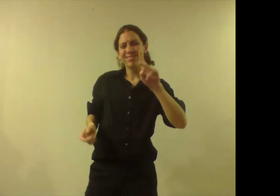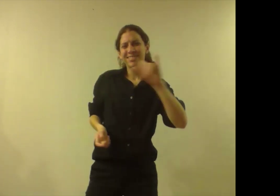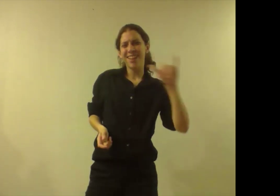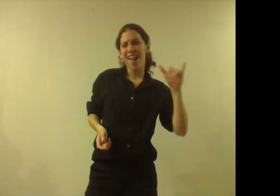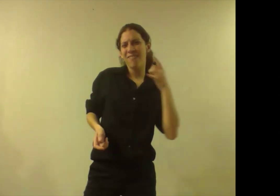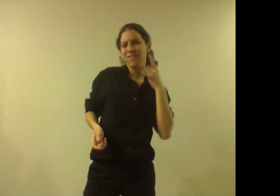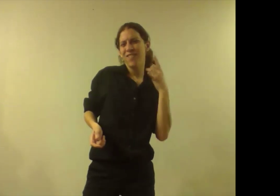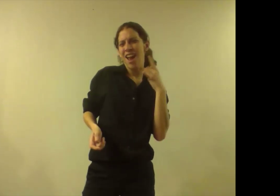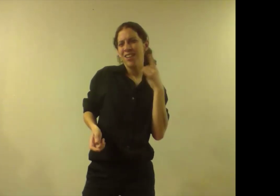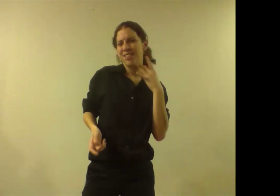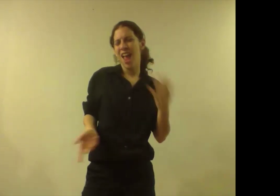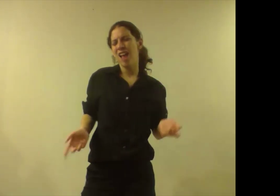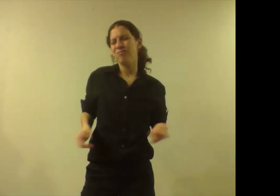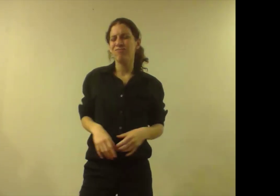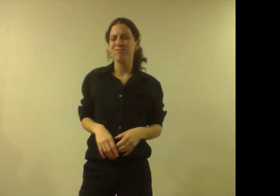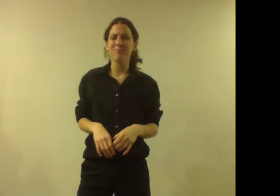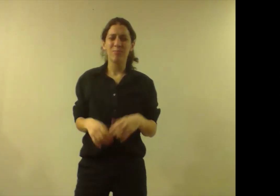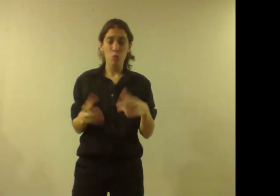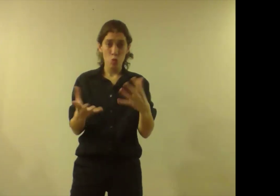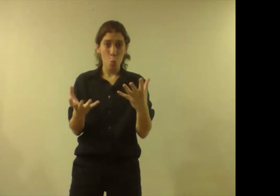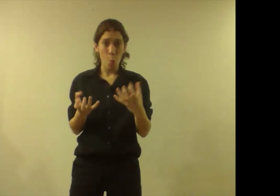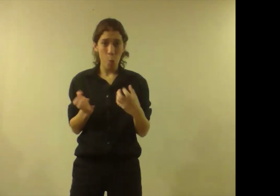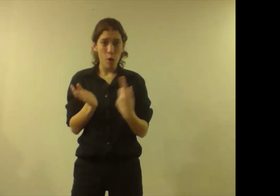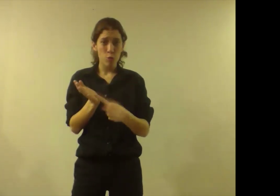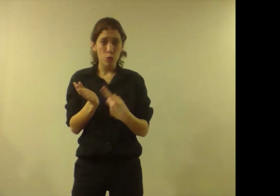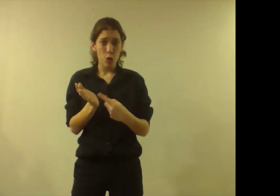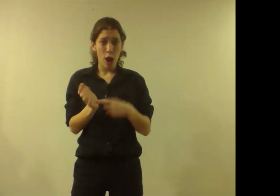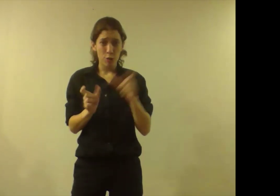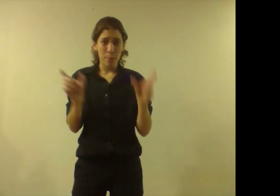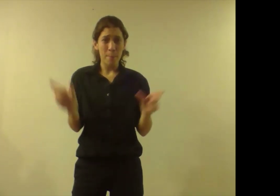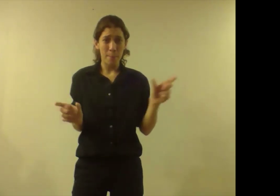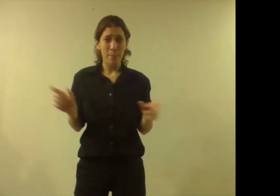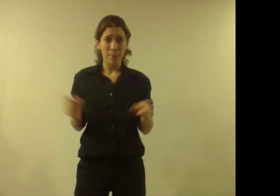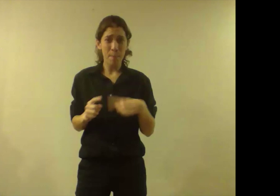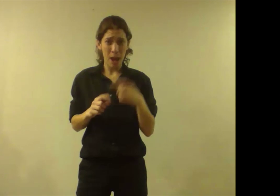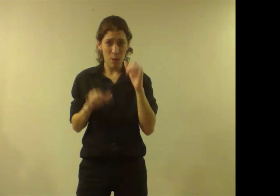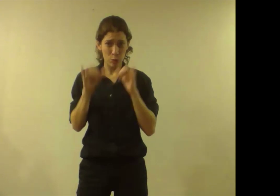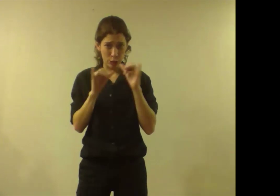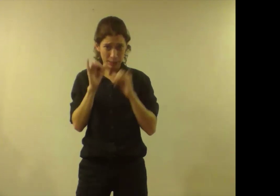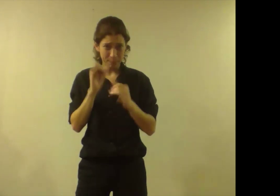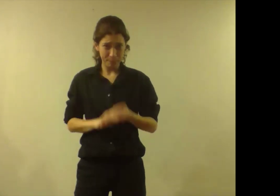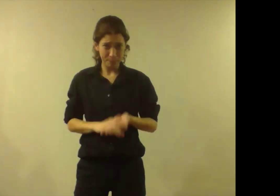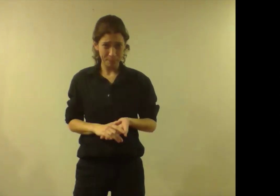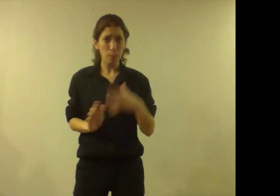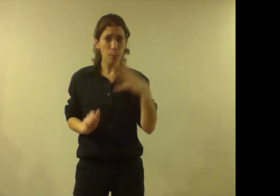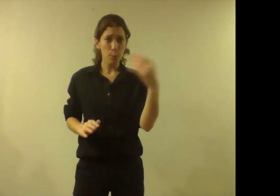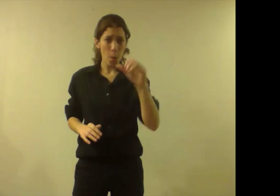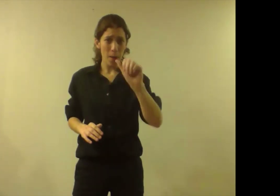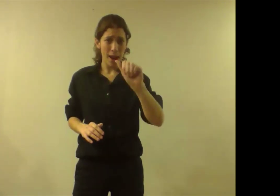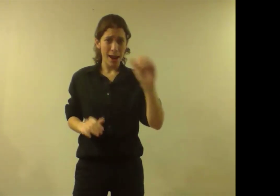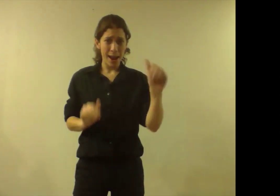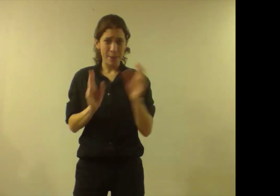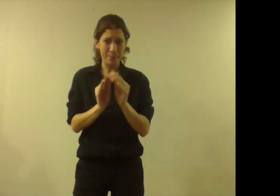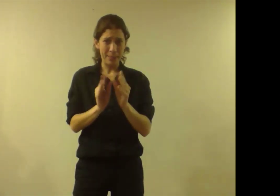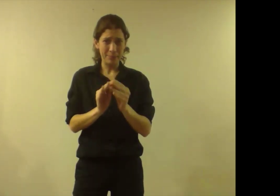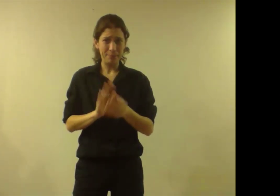Down with Skyy Vodka. If you want talk to people about drinking, go to an AA meeting.